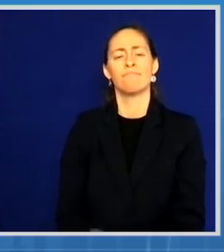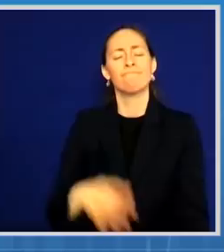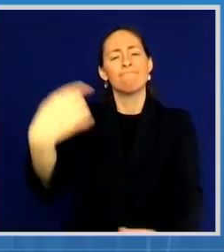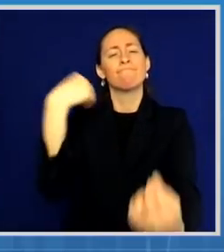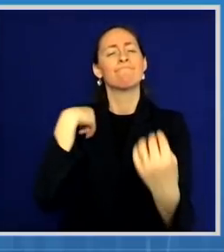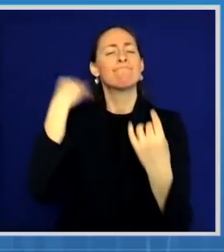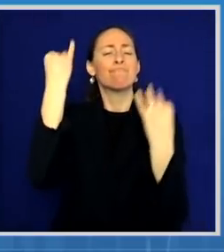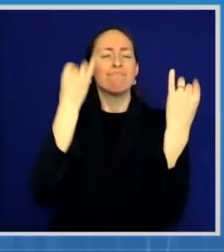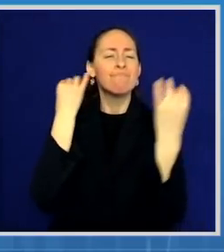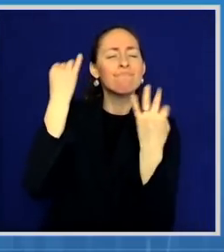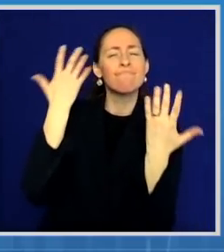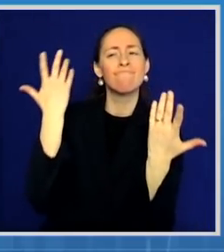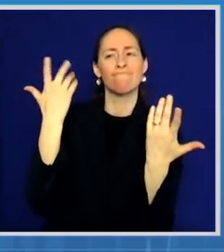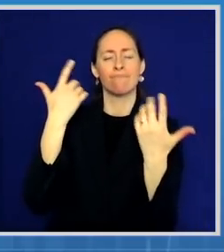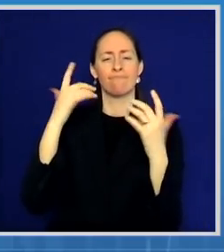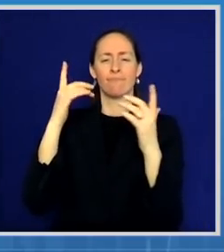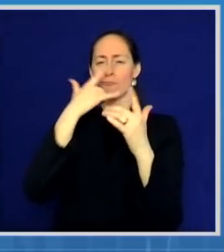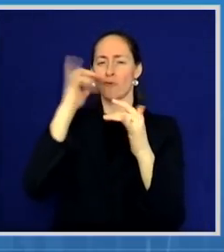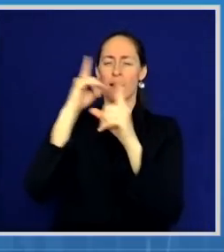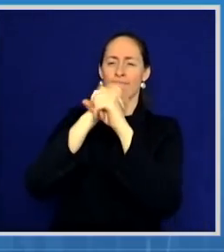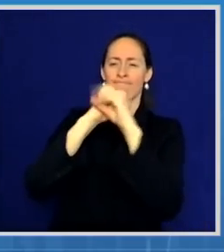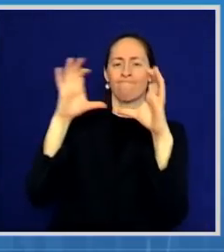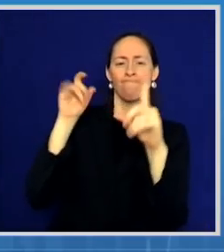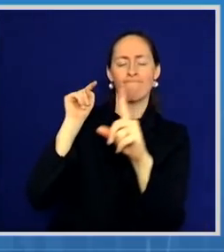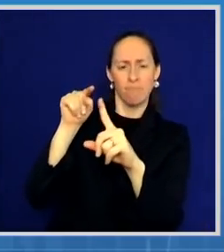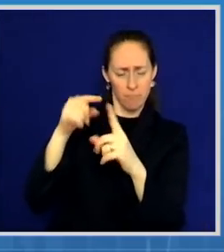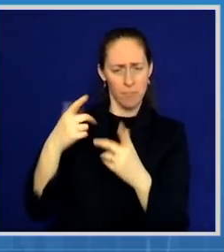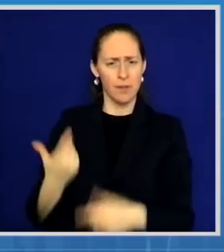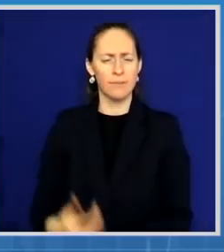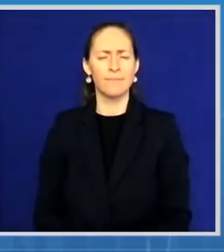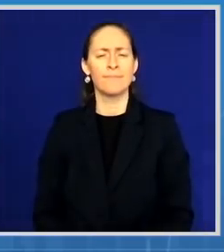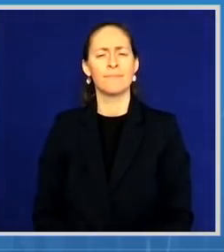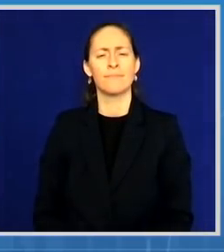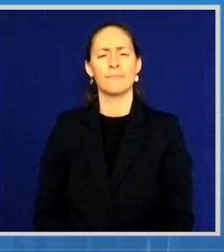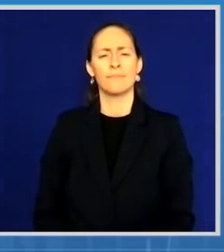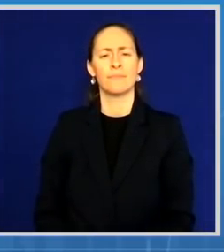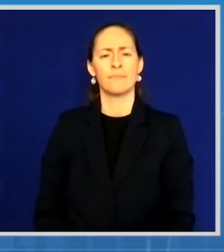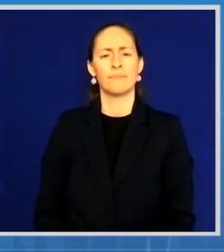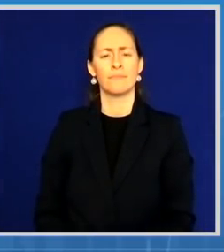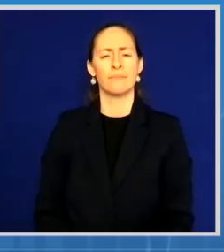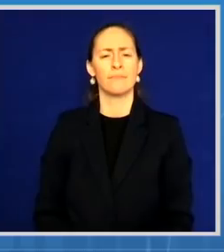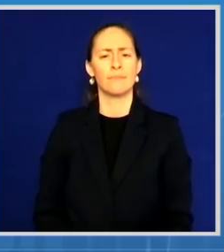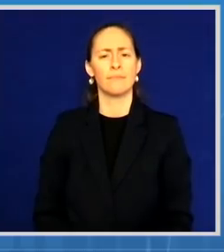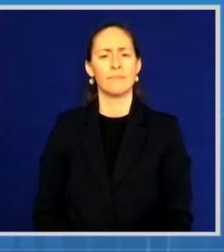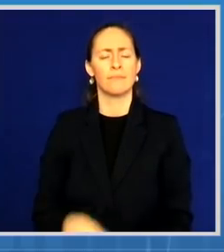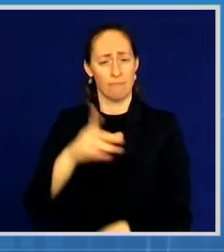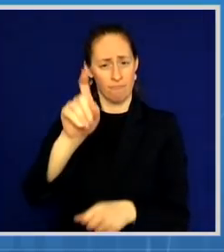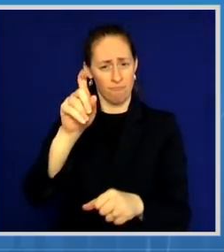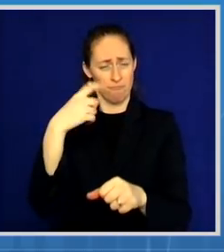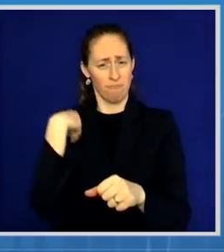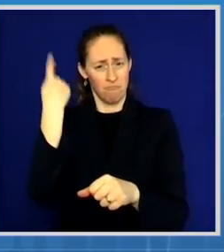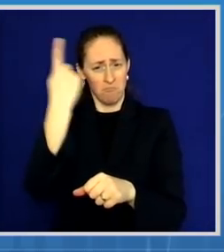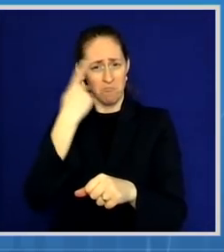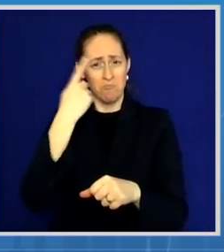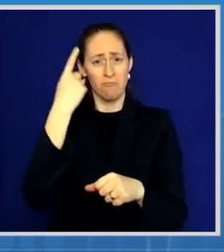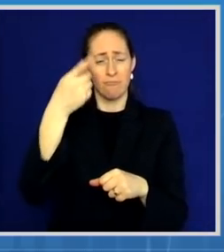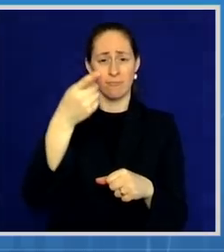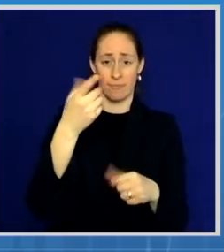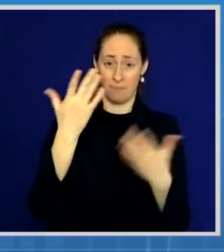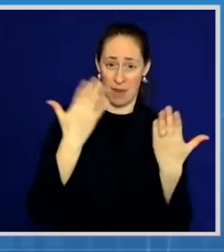that people are loosening restrictions too quickly? Clearly there have been significant gains, I'm thinking about specifically New York